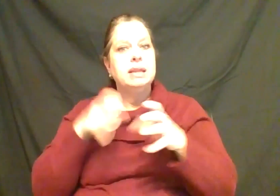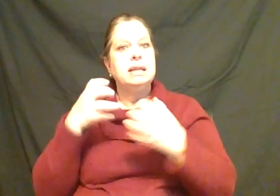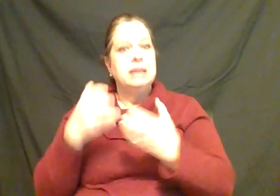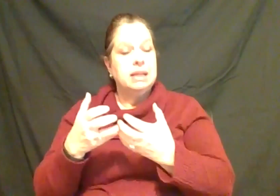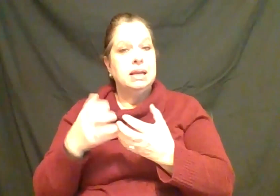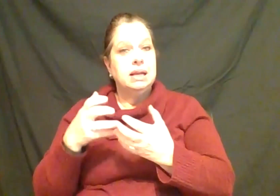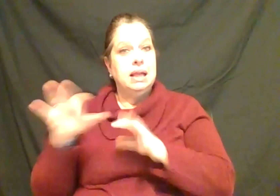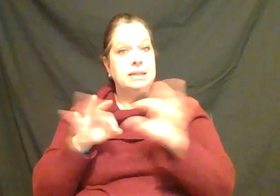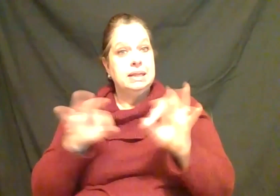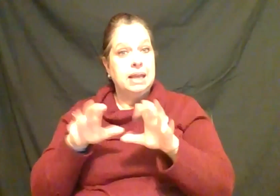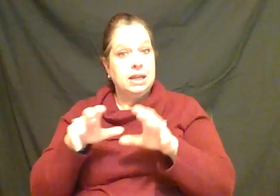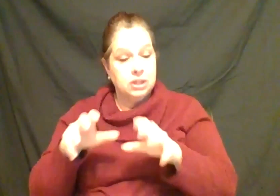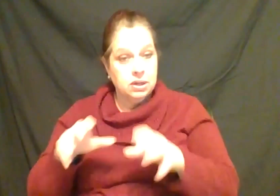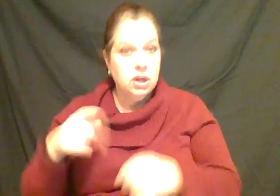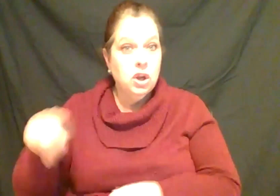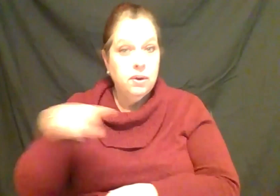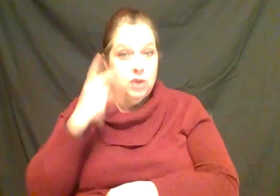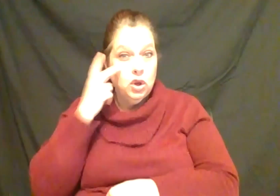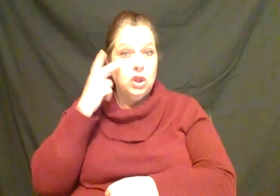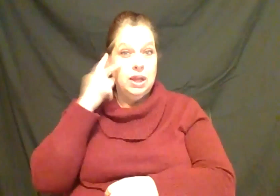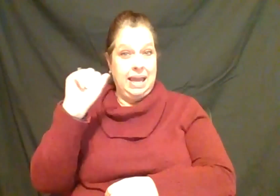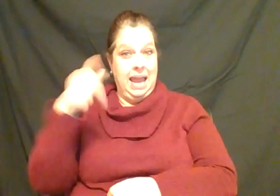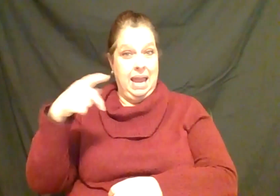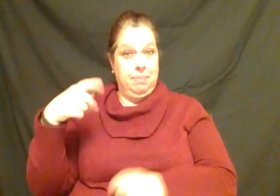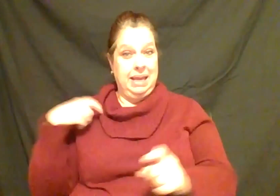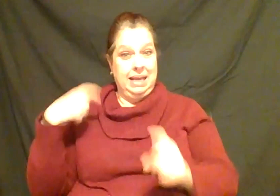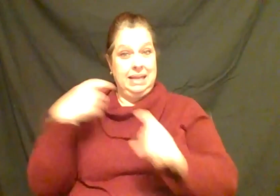share with you you will look at an ap spanish world language course would be offered on the